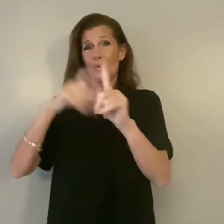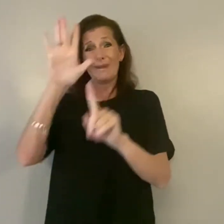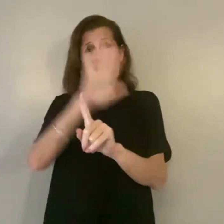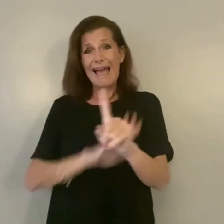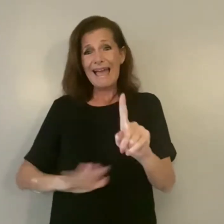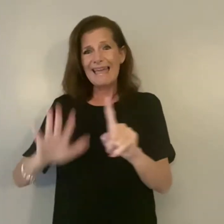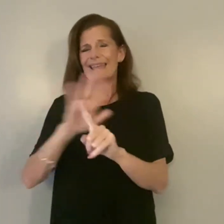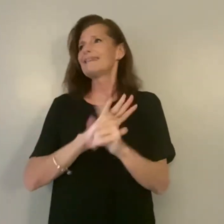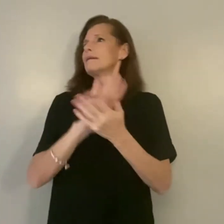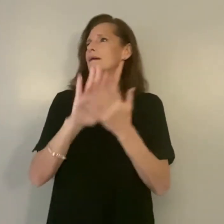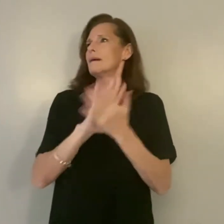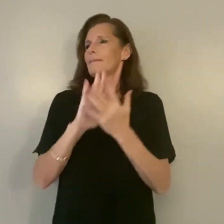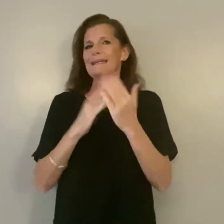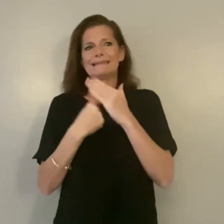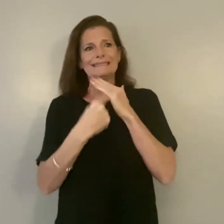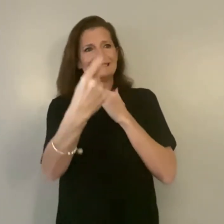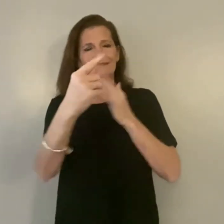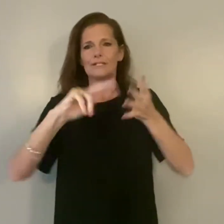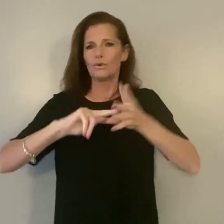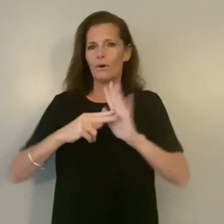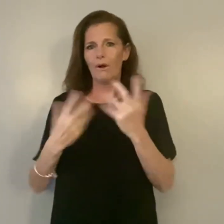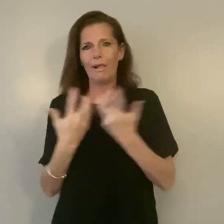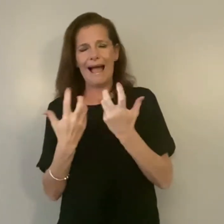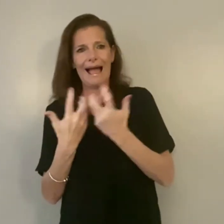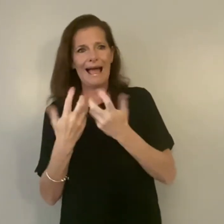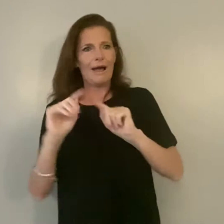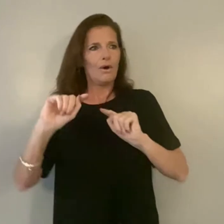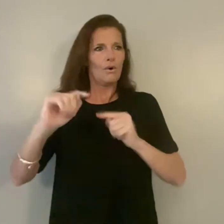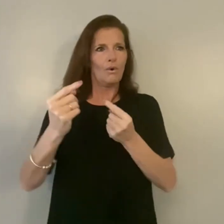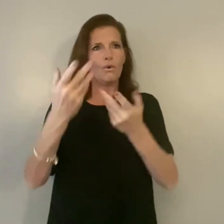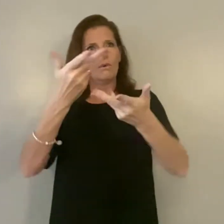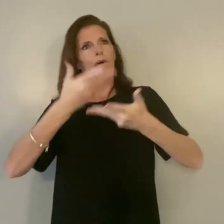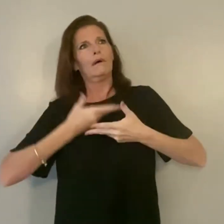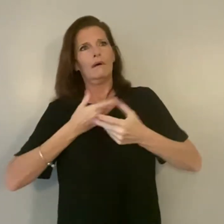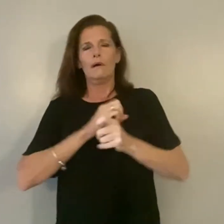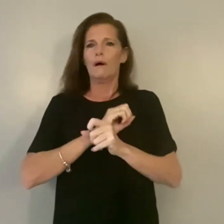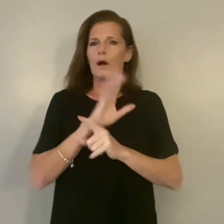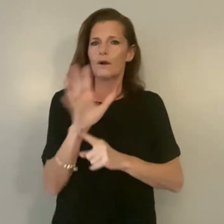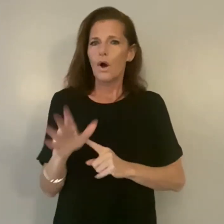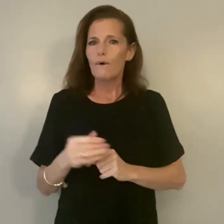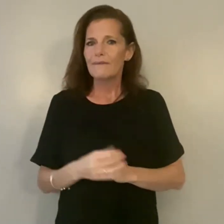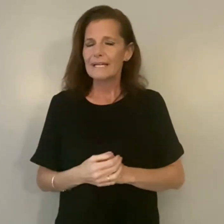the country, from how individual organizations are dealing with the challenges presented by the pandemic